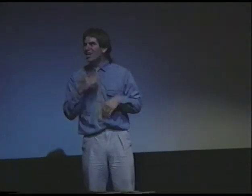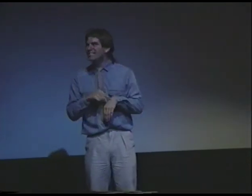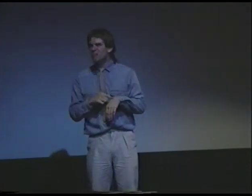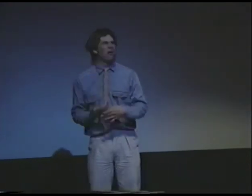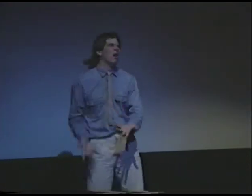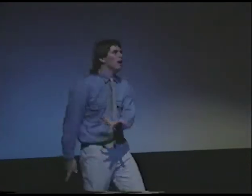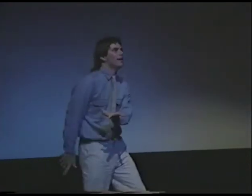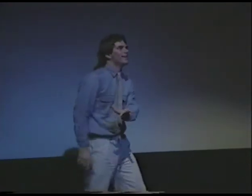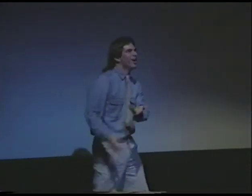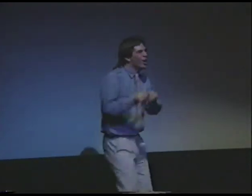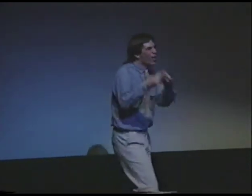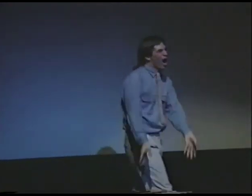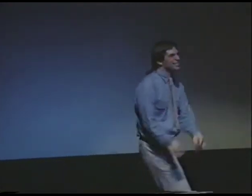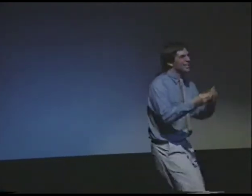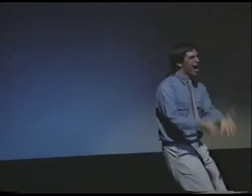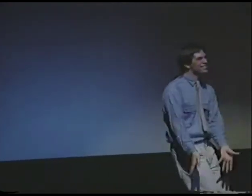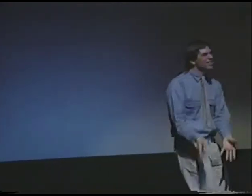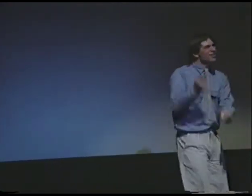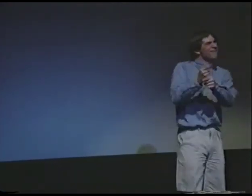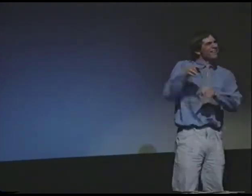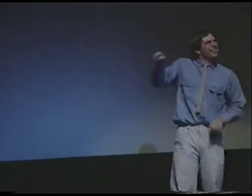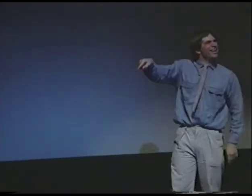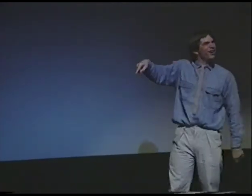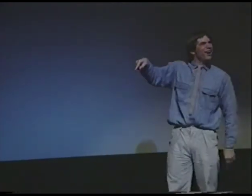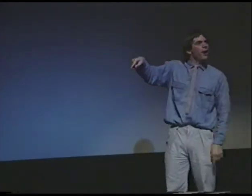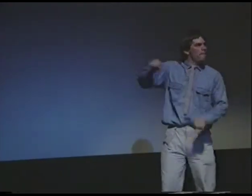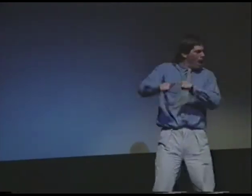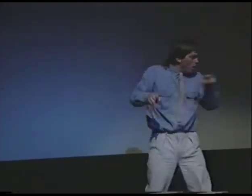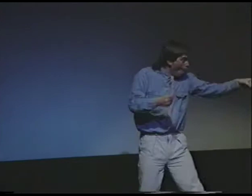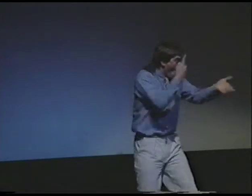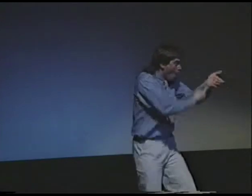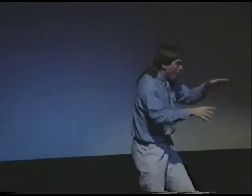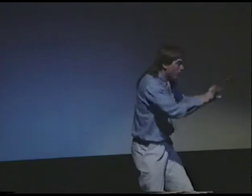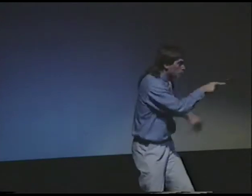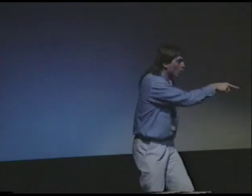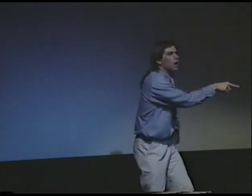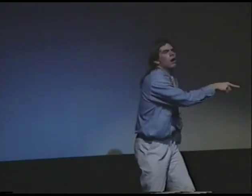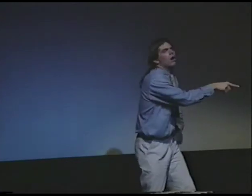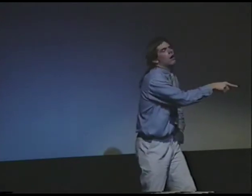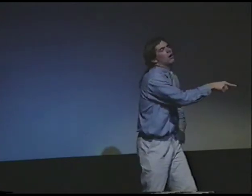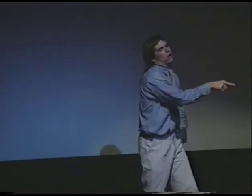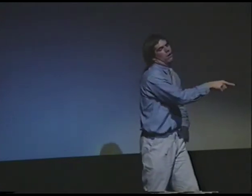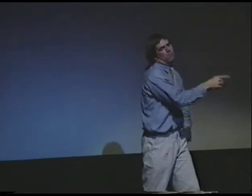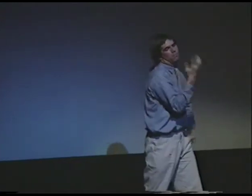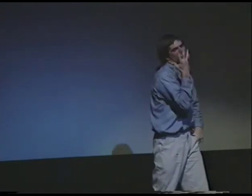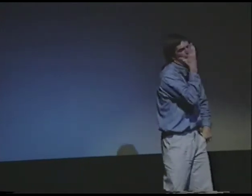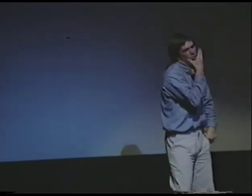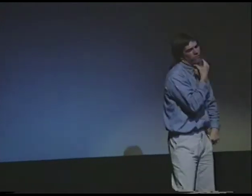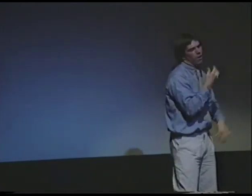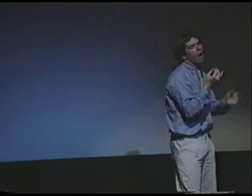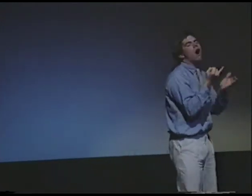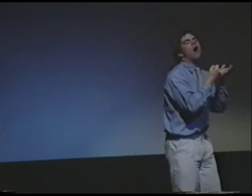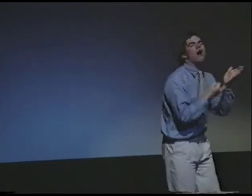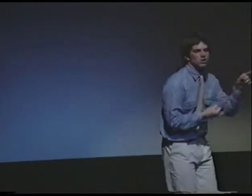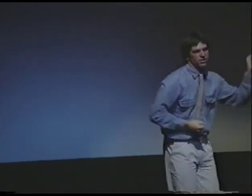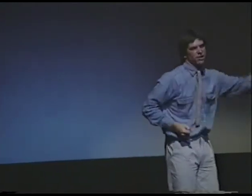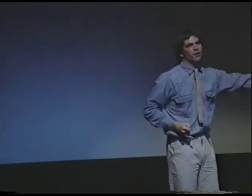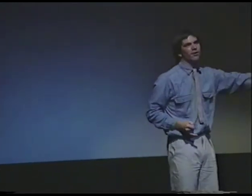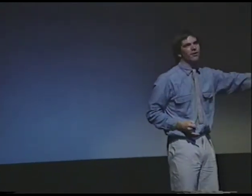they would say, I went out and had a good time. It loses the translation. But what they're doing is beautiful.